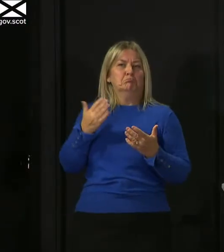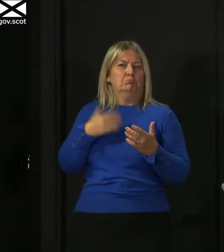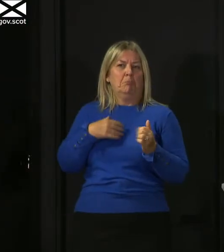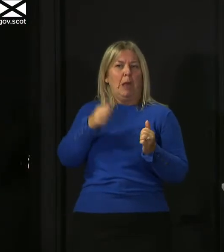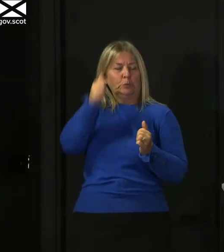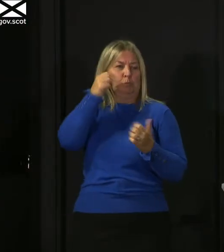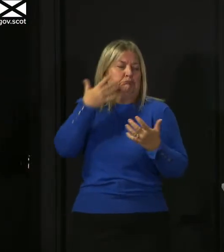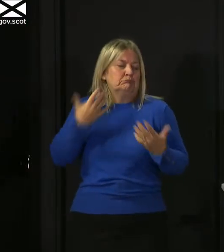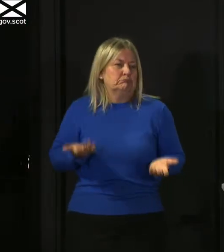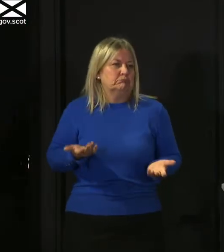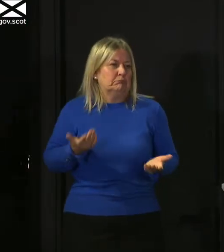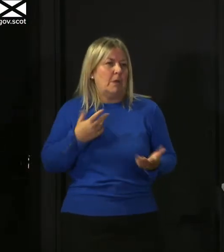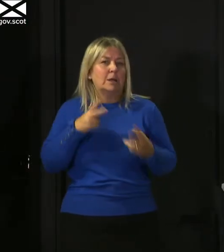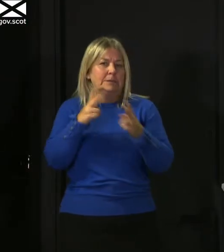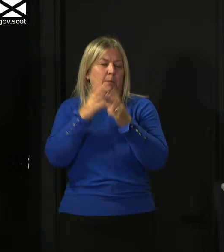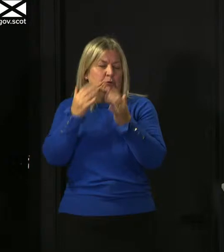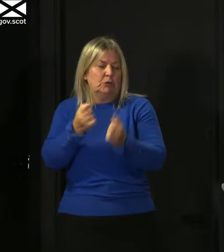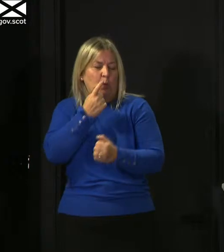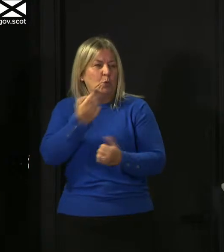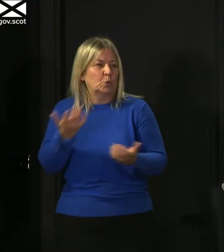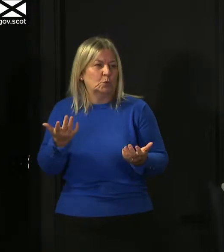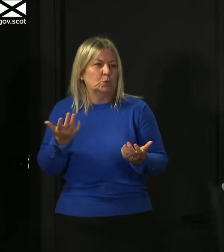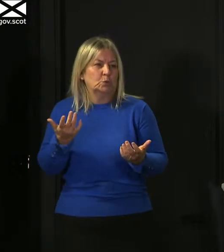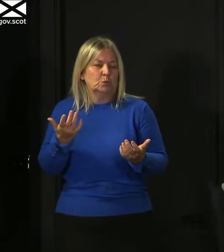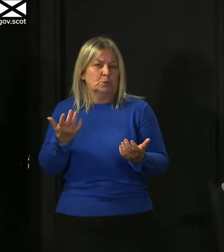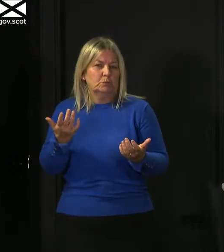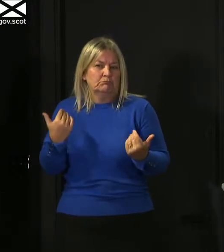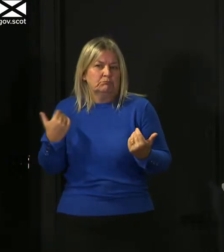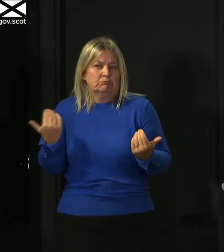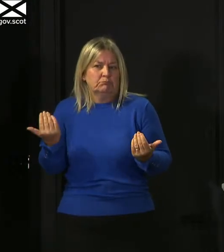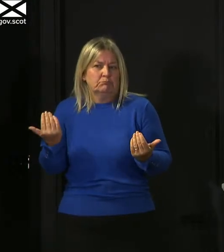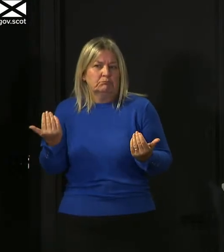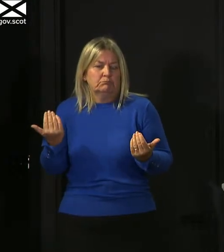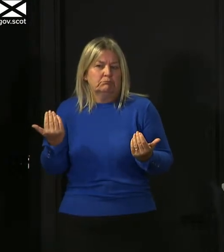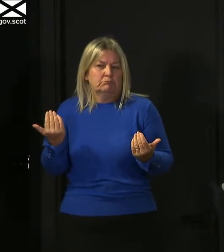will double-check that point, but not to my knowledge. It wasn't or at least, I don't